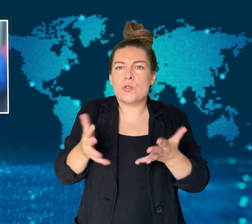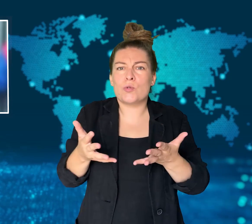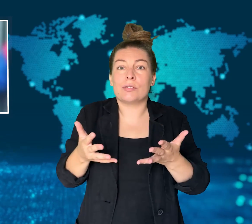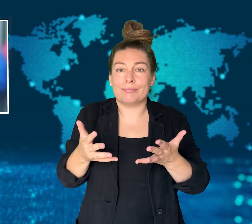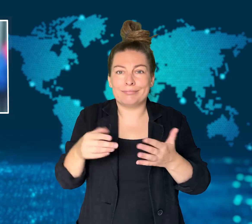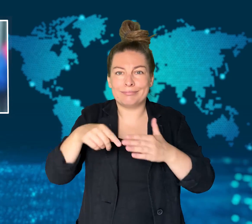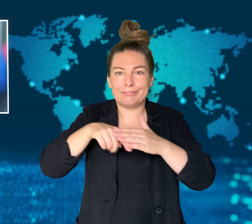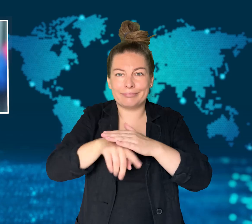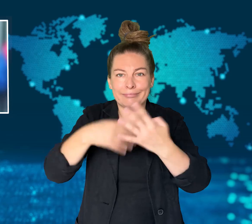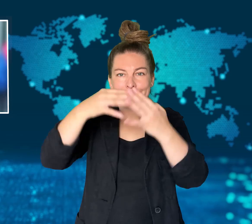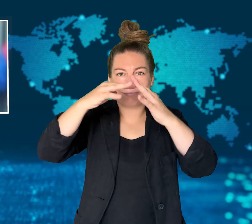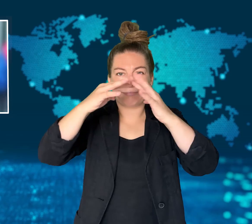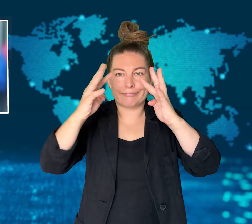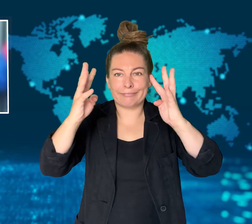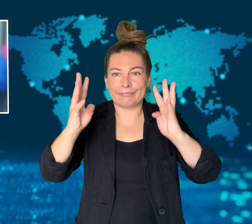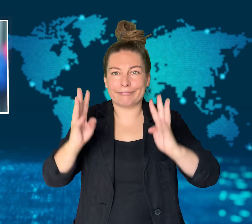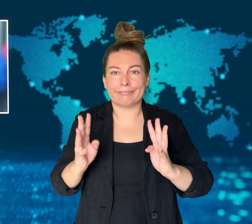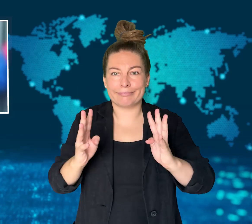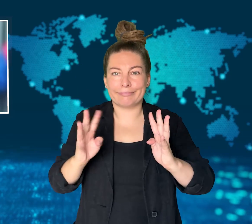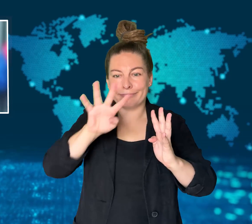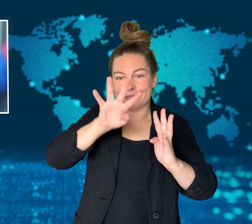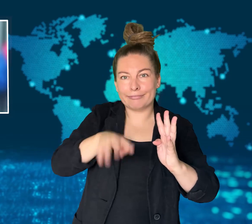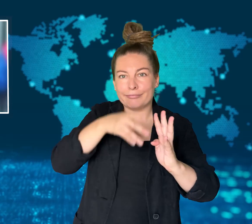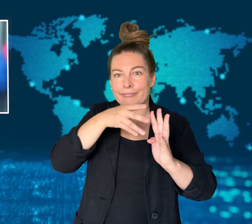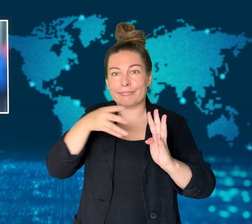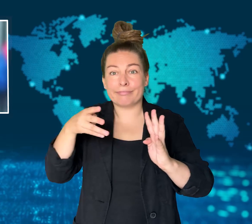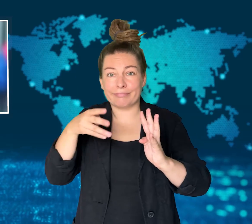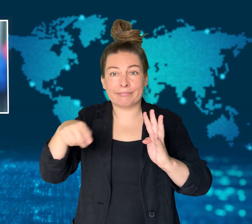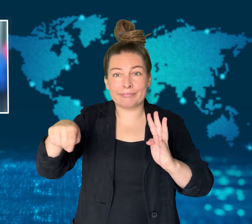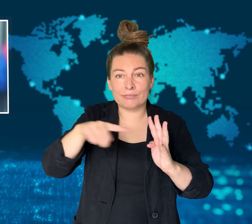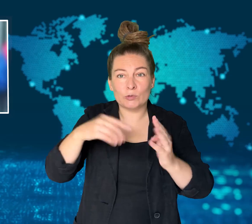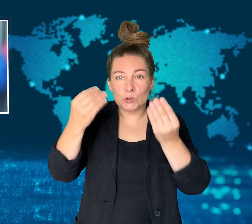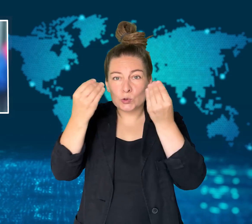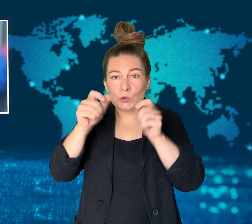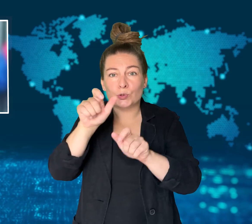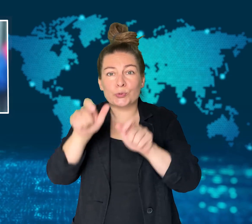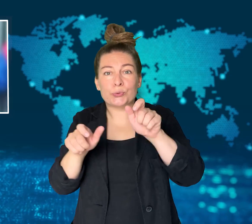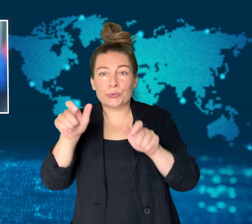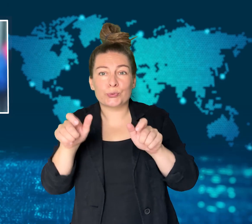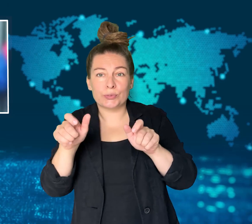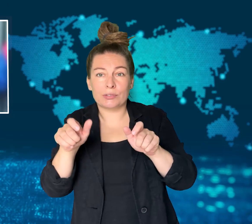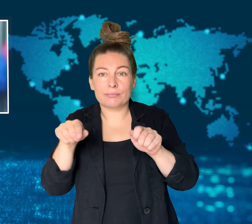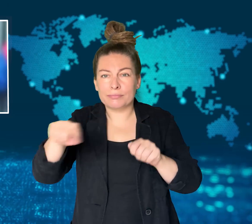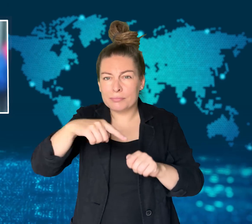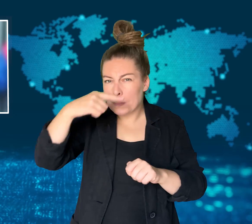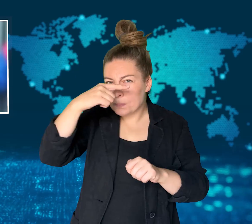the students allegedly locking up fellow black students in a cage.